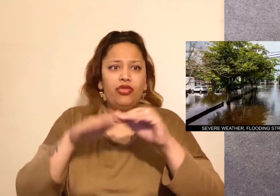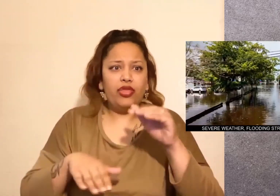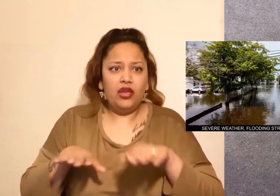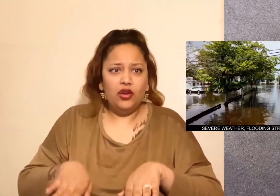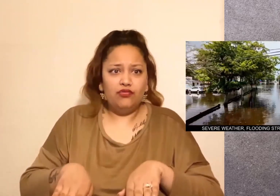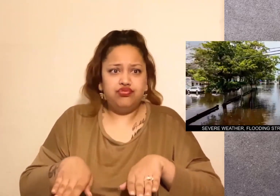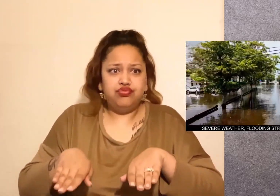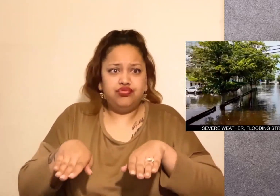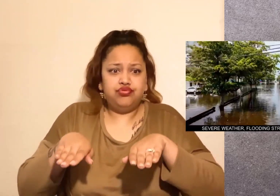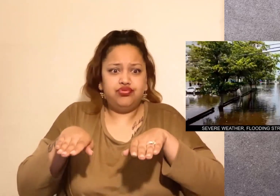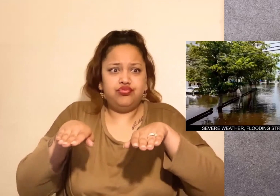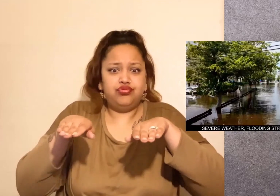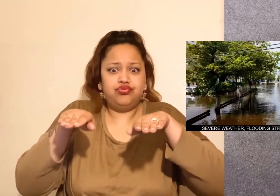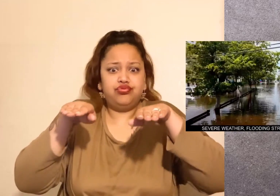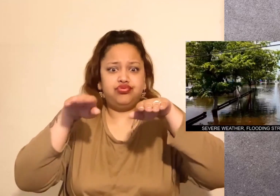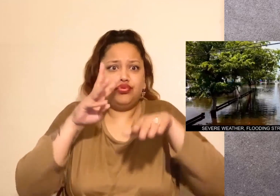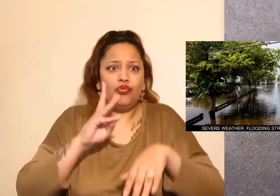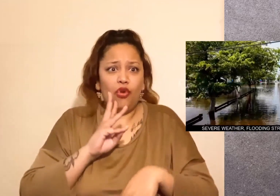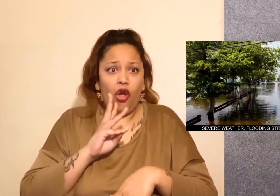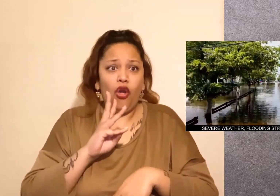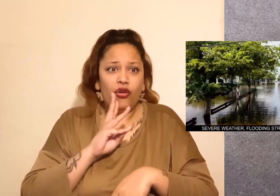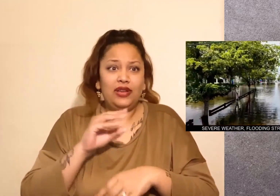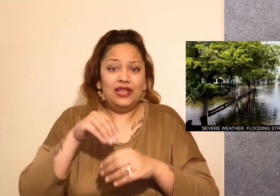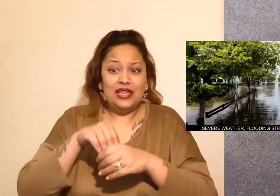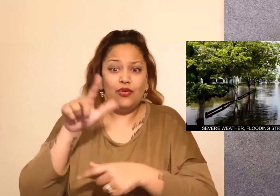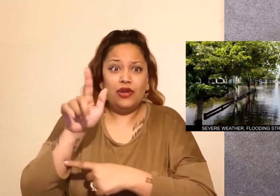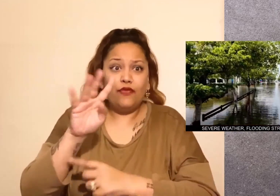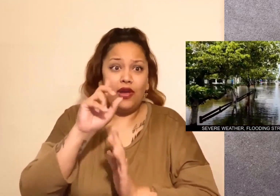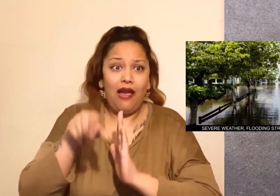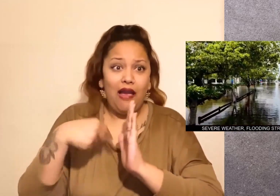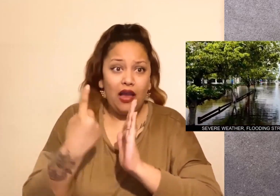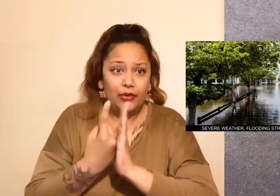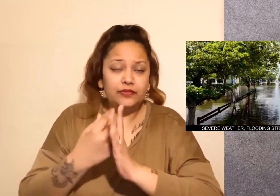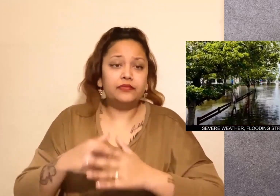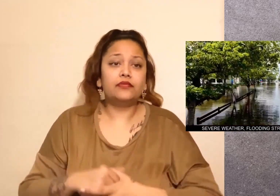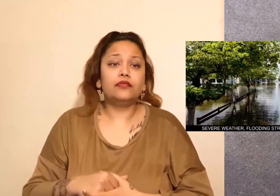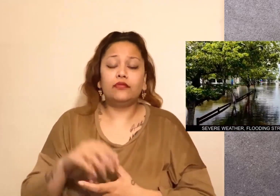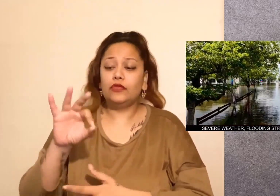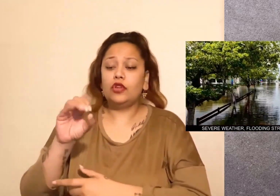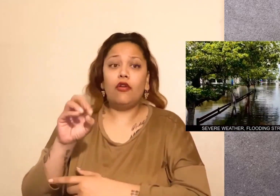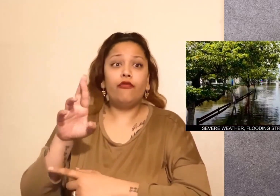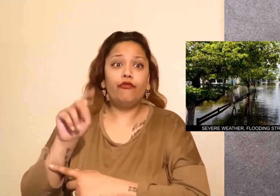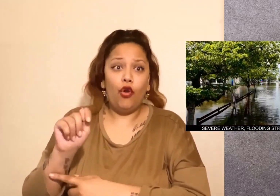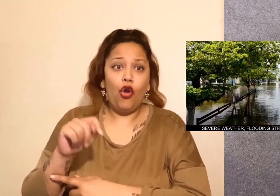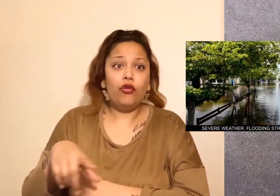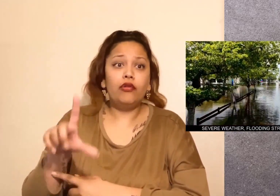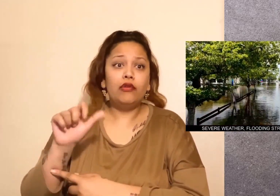Dania Beach and Lauderhill saw more than a foot of rain in 24 hours